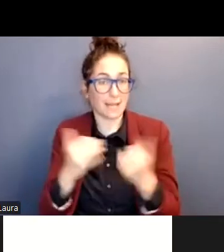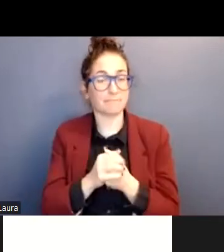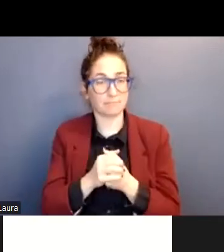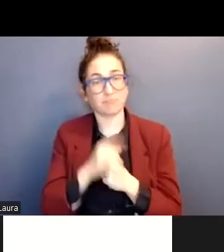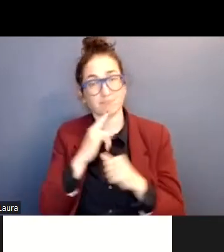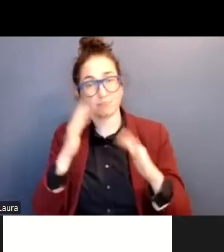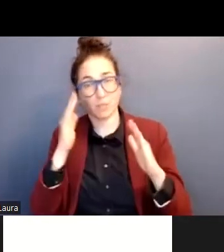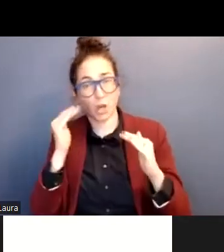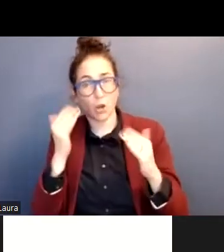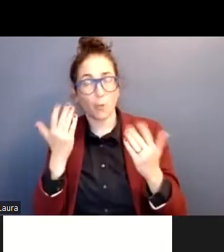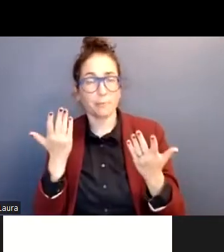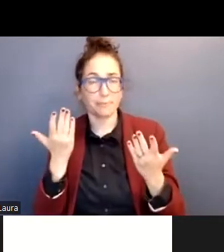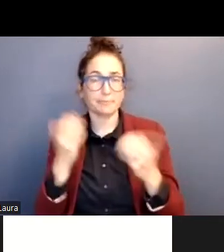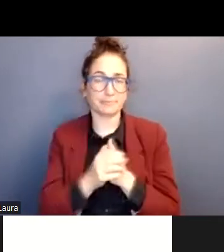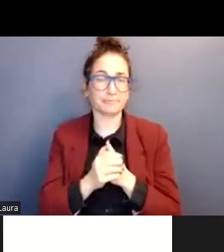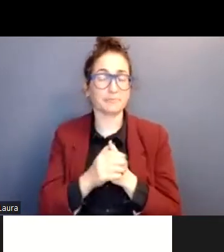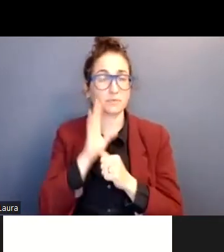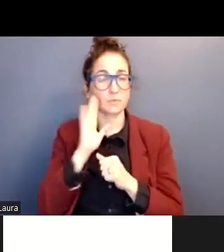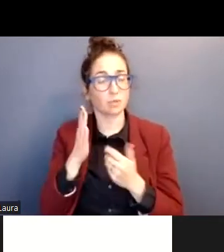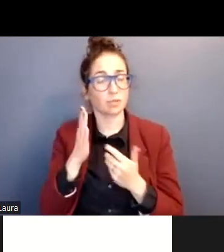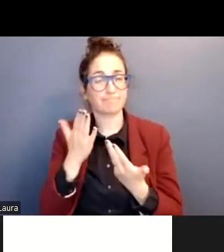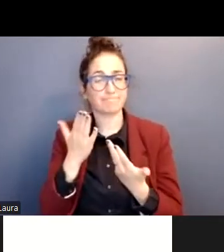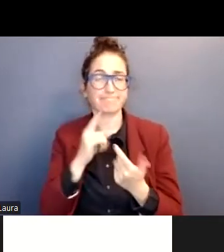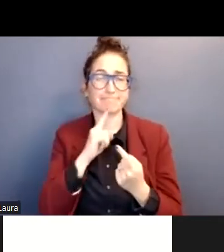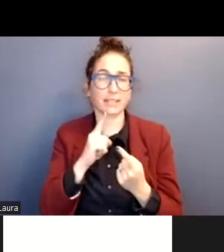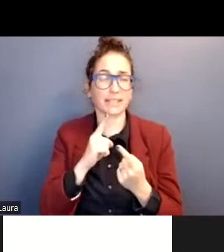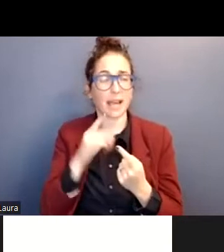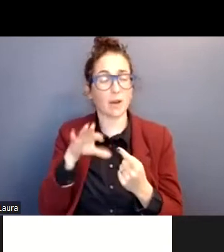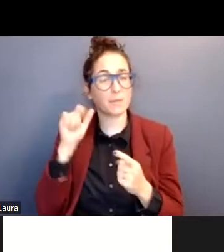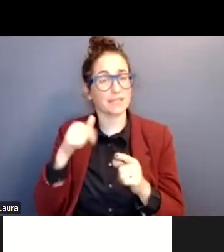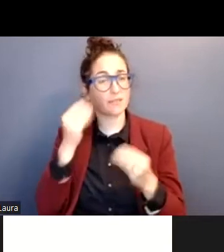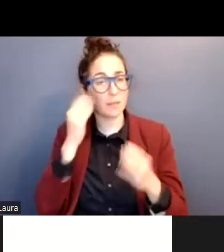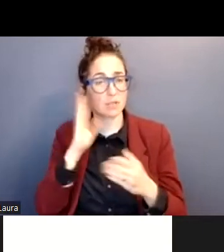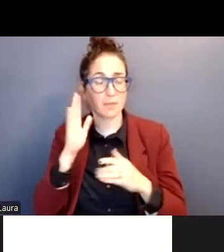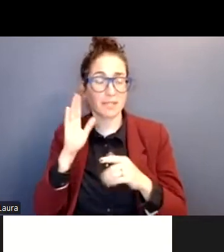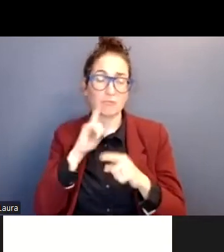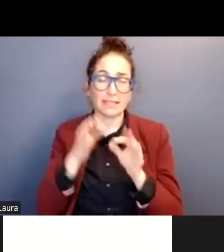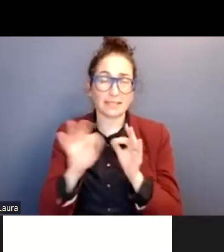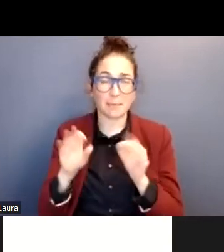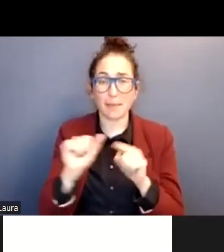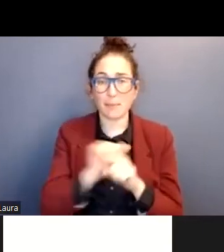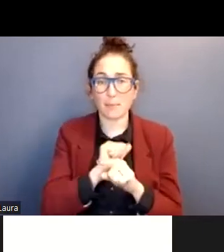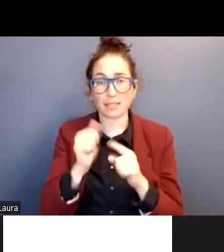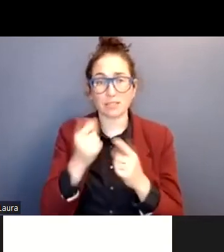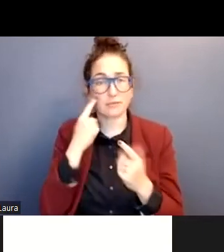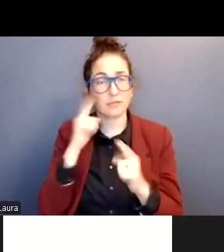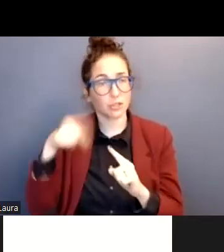find my information as simple and practical and and that you'll be able to use some of